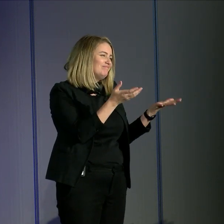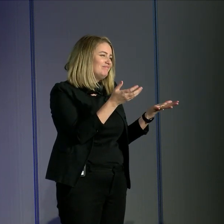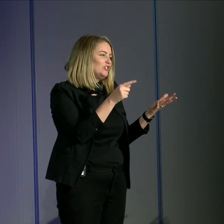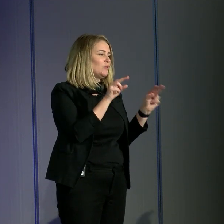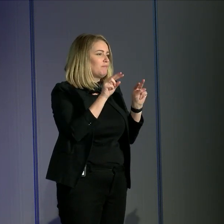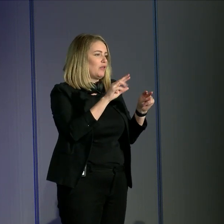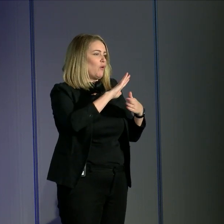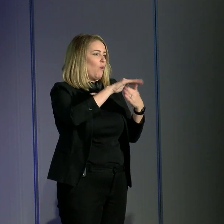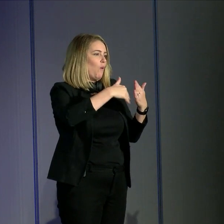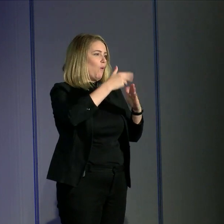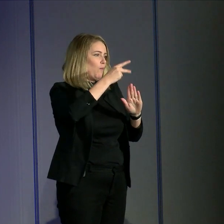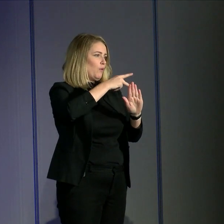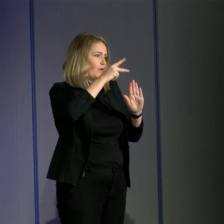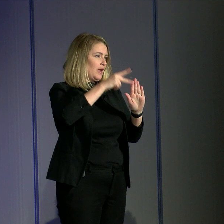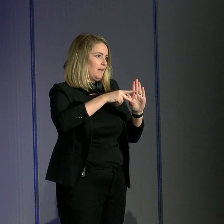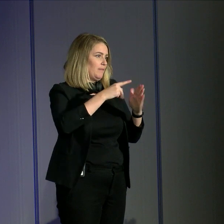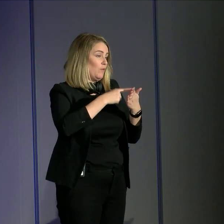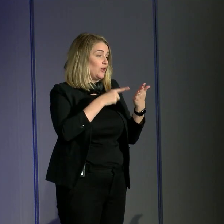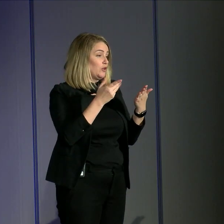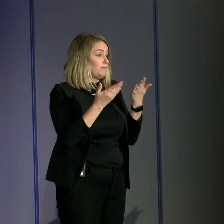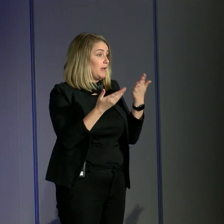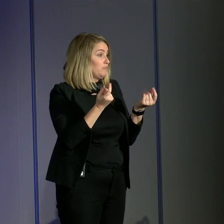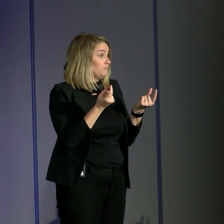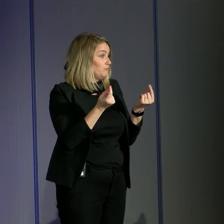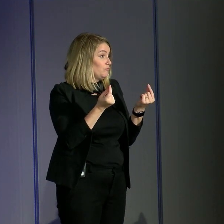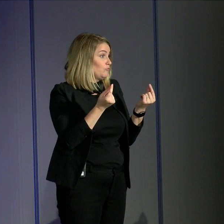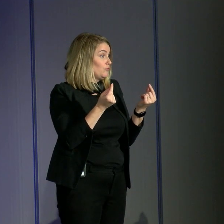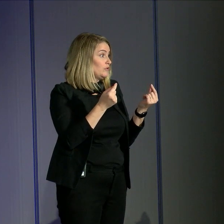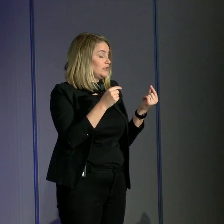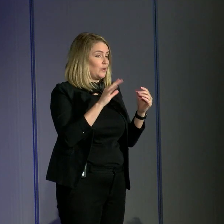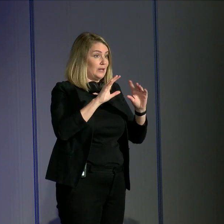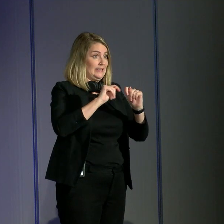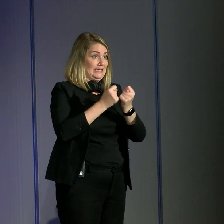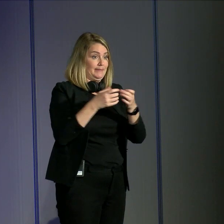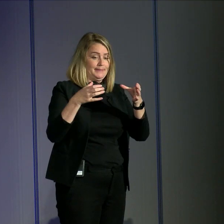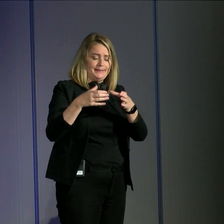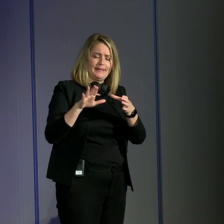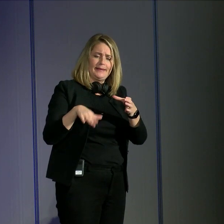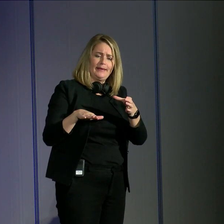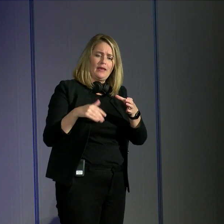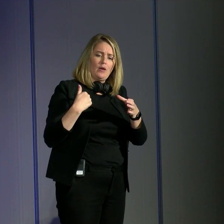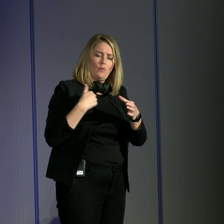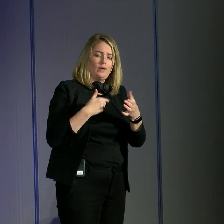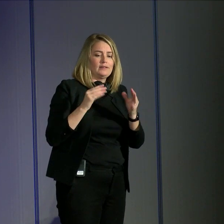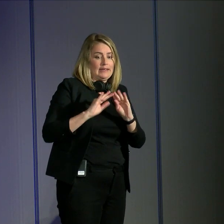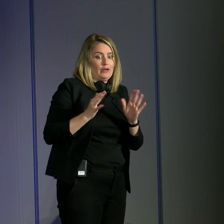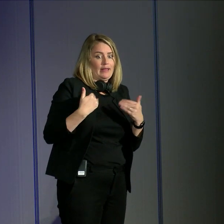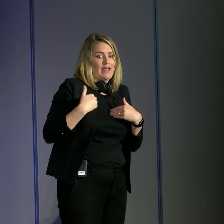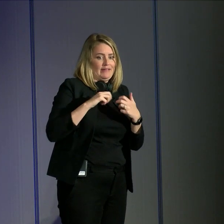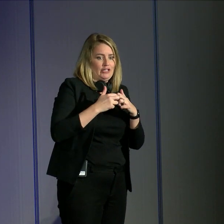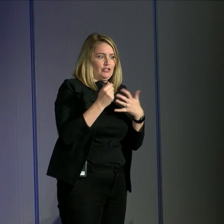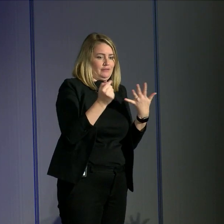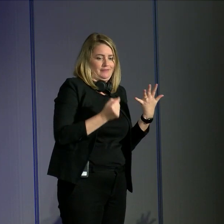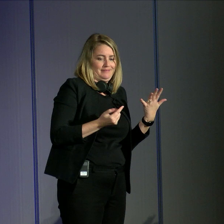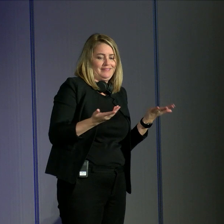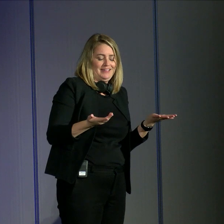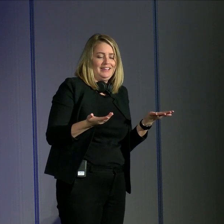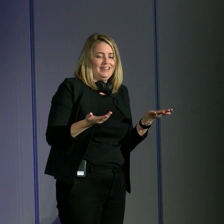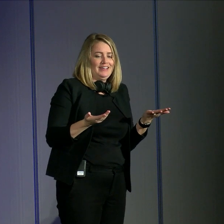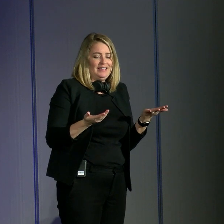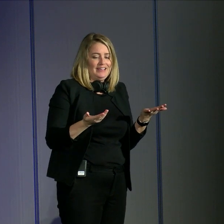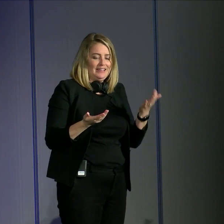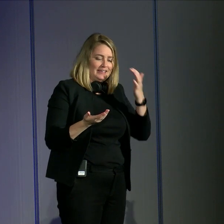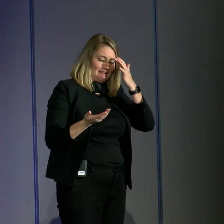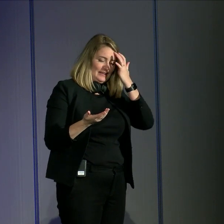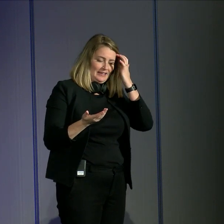And what you might do is go over to your teams and say, look, we've clearly got issues with